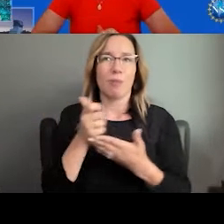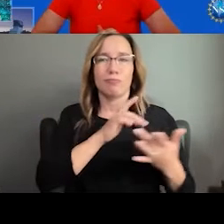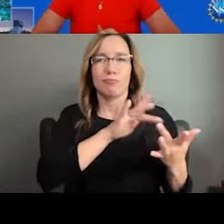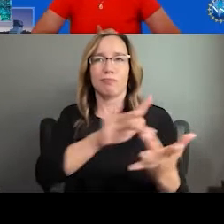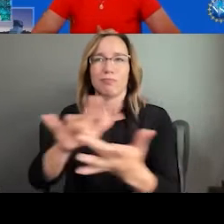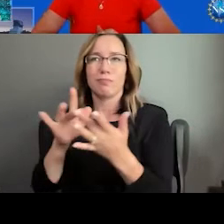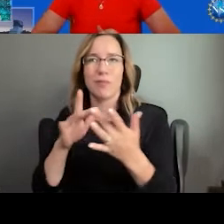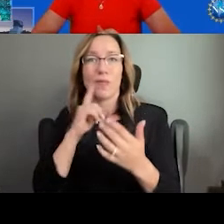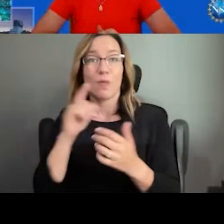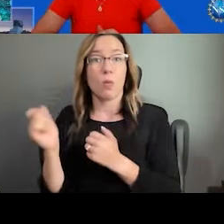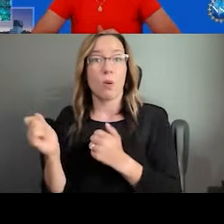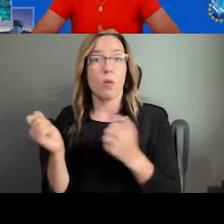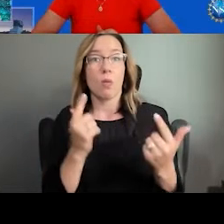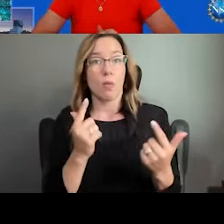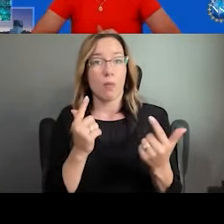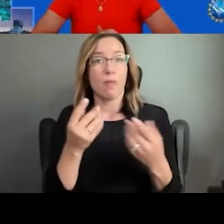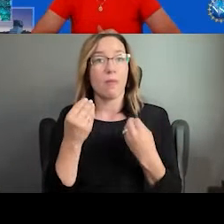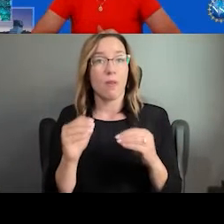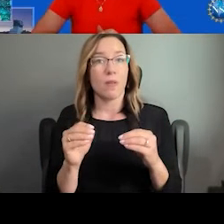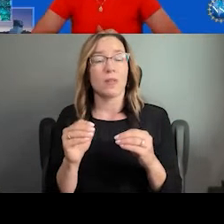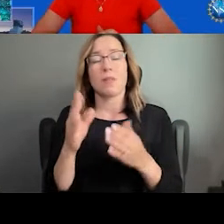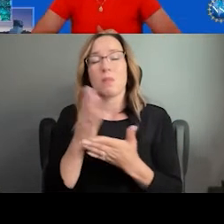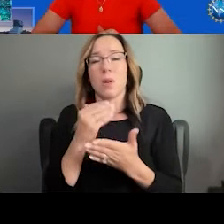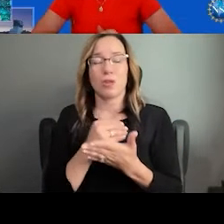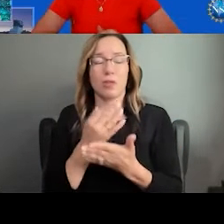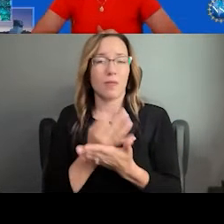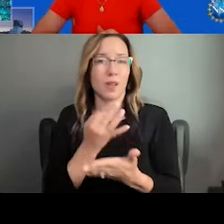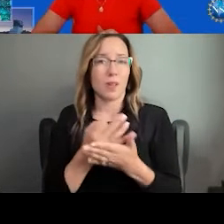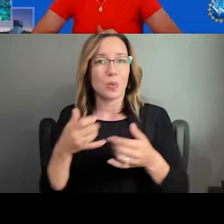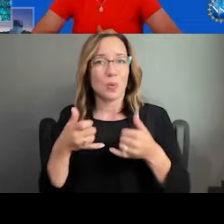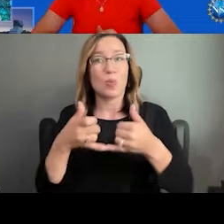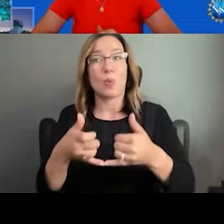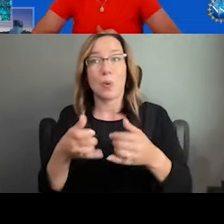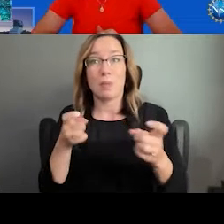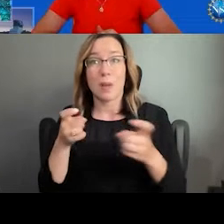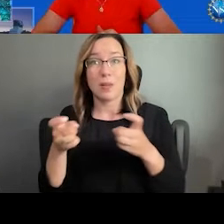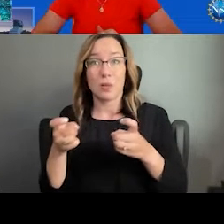of the Office of Budget Finance and Award Management. We're very excited that all of